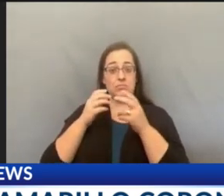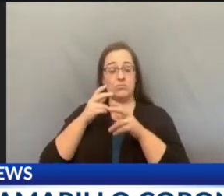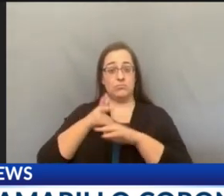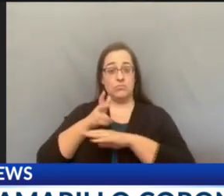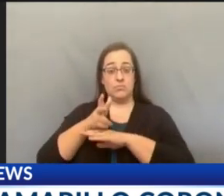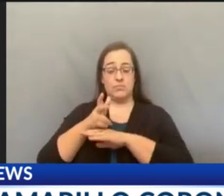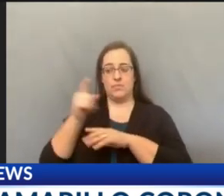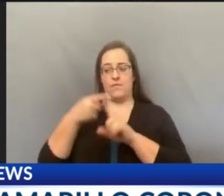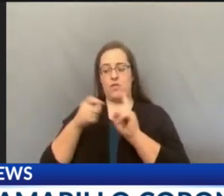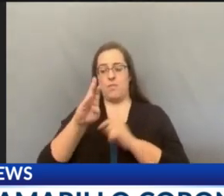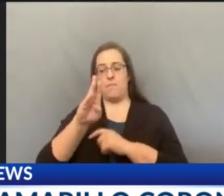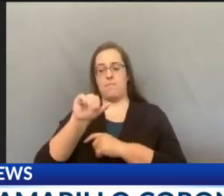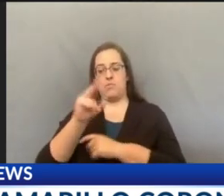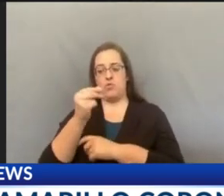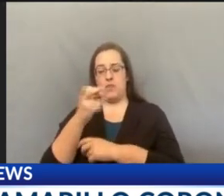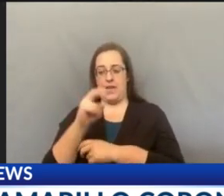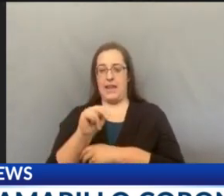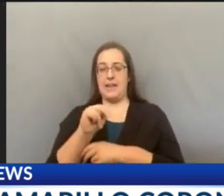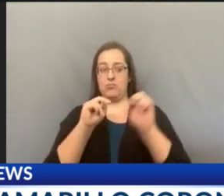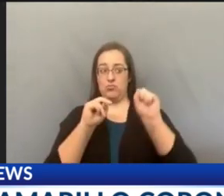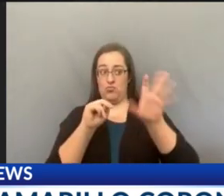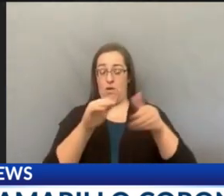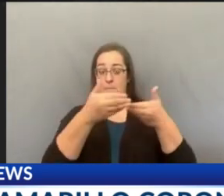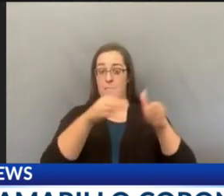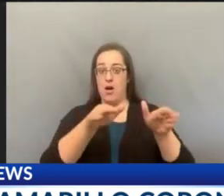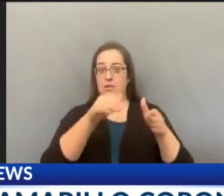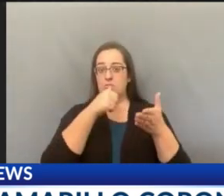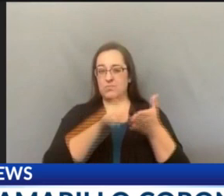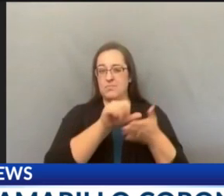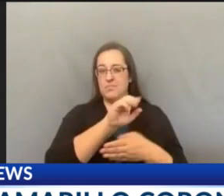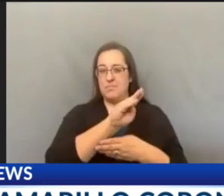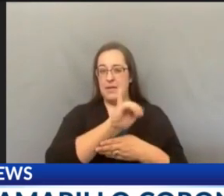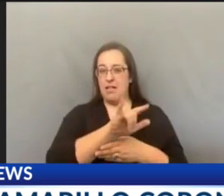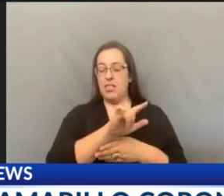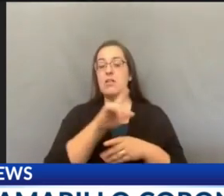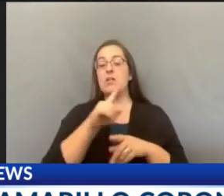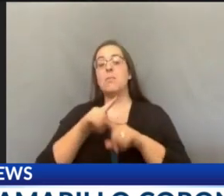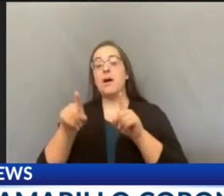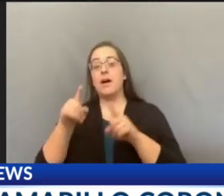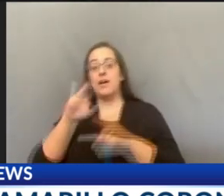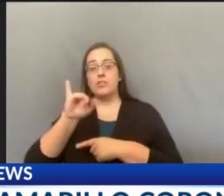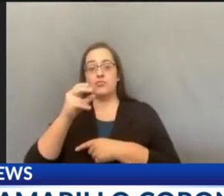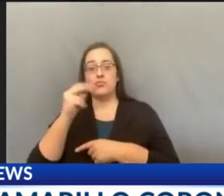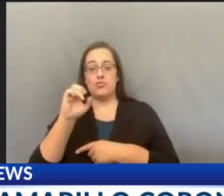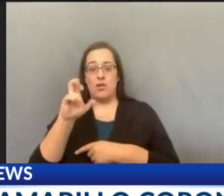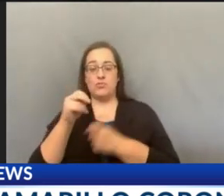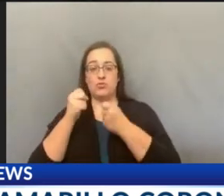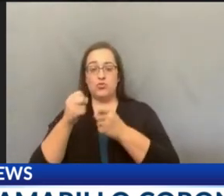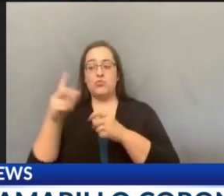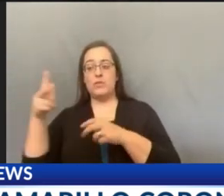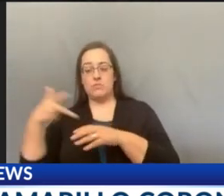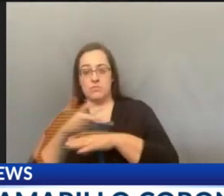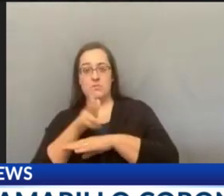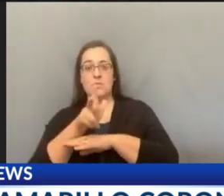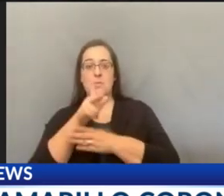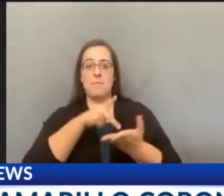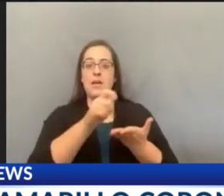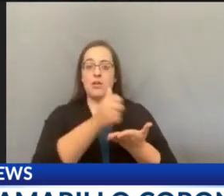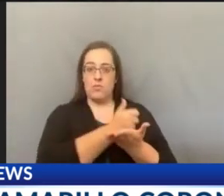UTILITY BILLING CUSTOMERS MAY ALSO UTILIZE CURBSIDE PAYMENT SERVICES COMMITTED TO CITY HALL